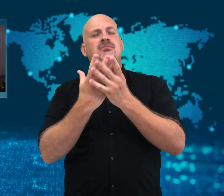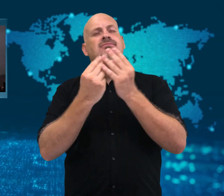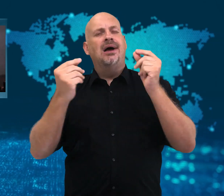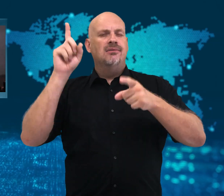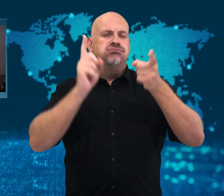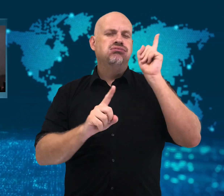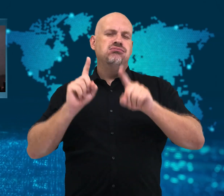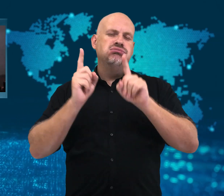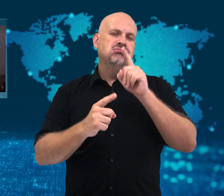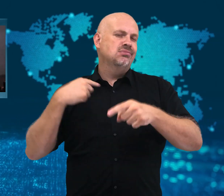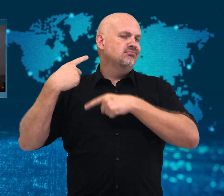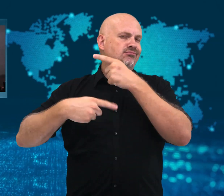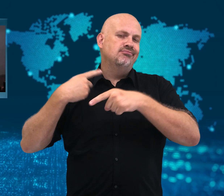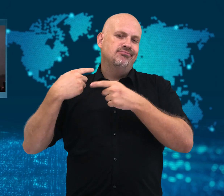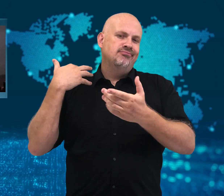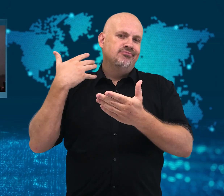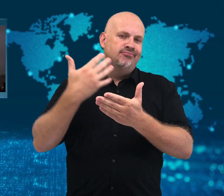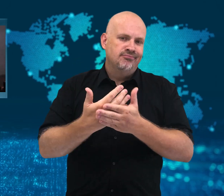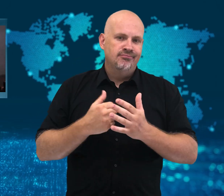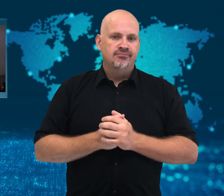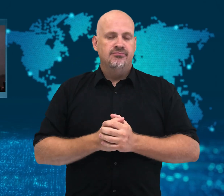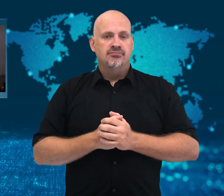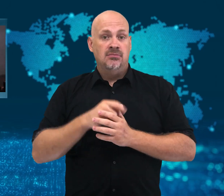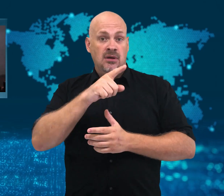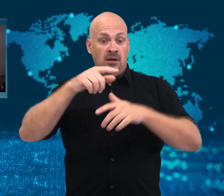from June to September.